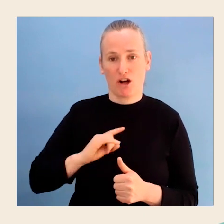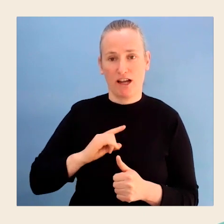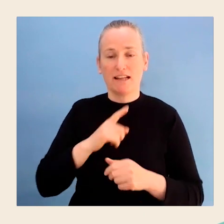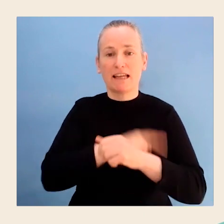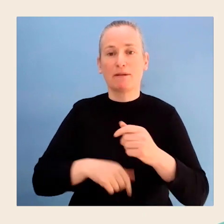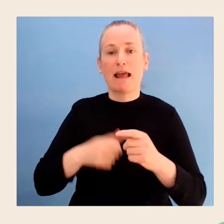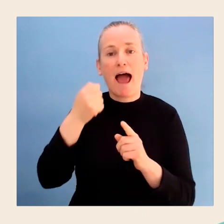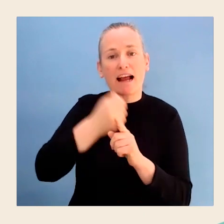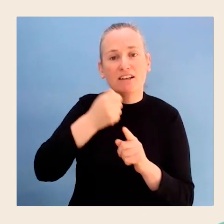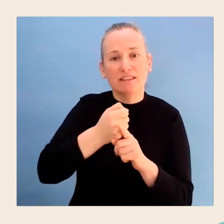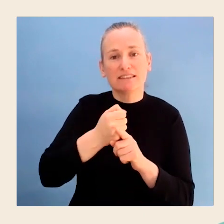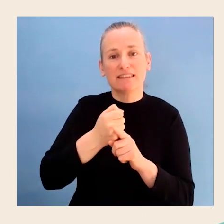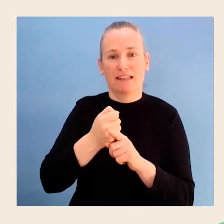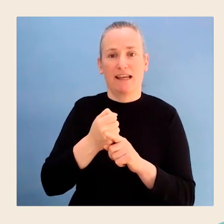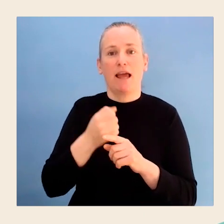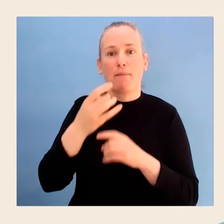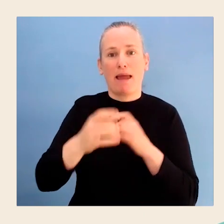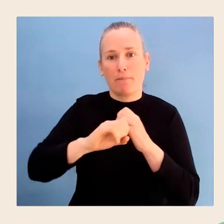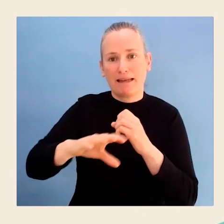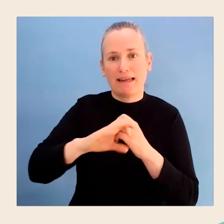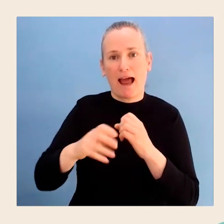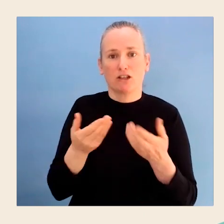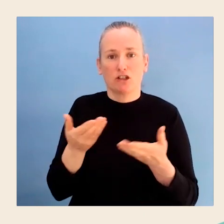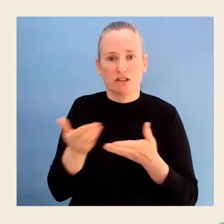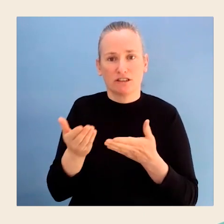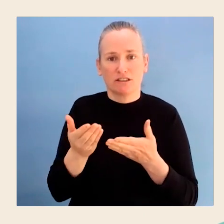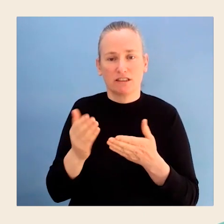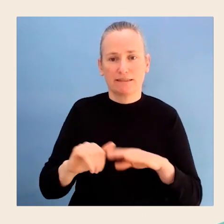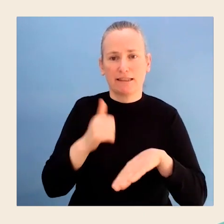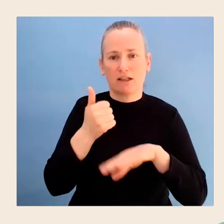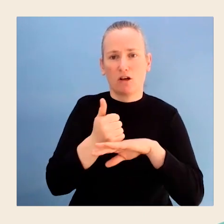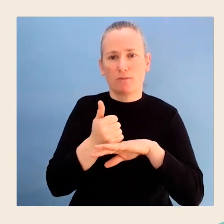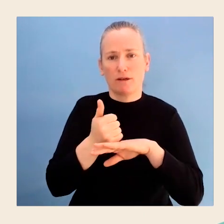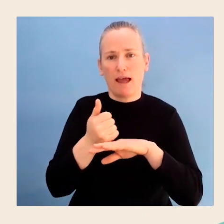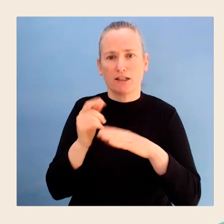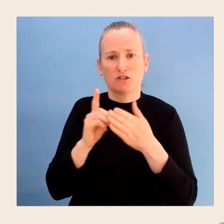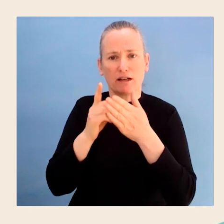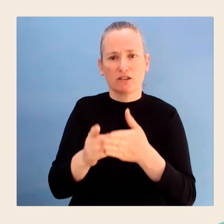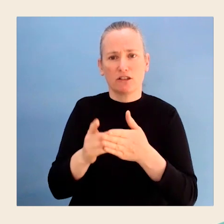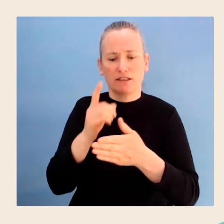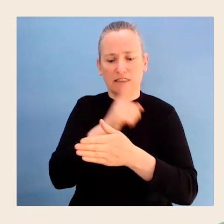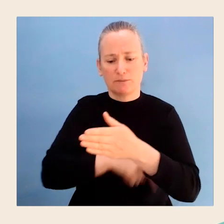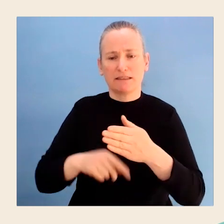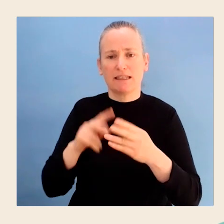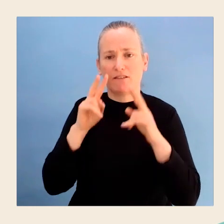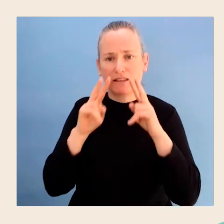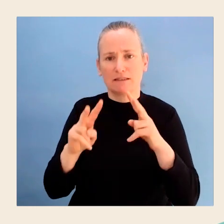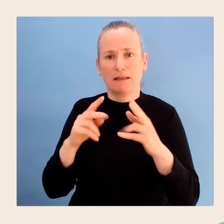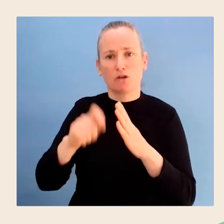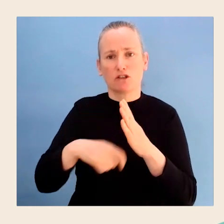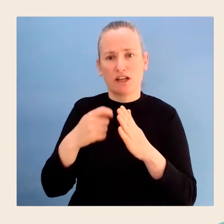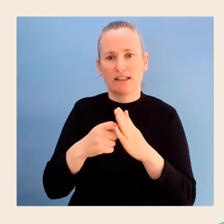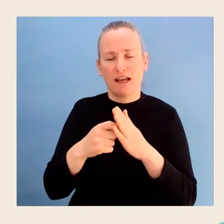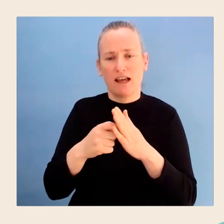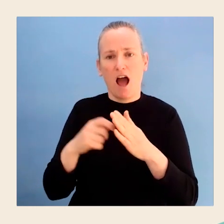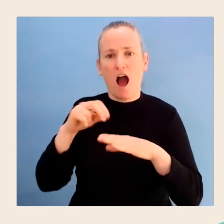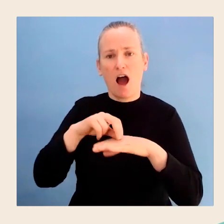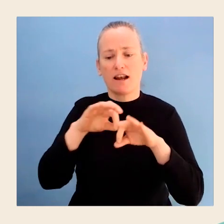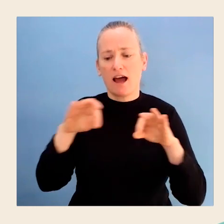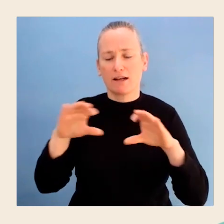media maker, and consultant. She is the founder and director of the Disability Visibility Project, an online community dedicated to creating,